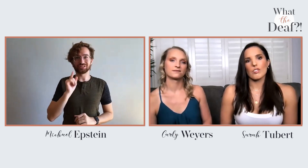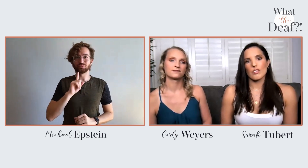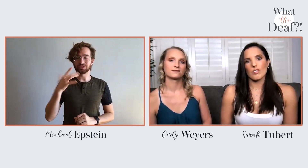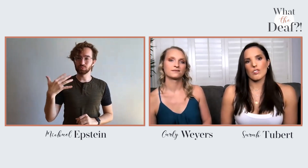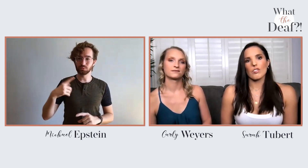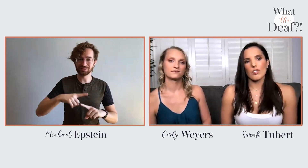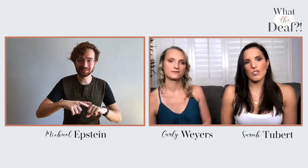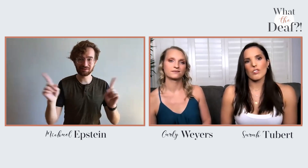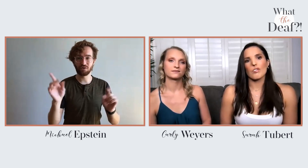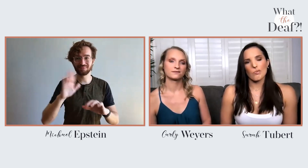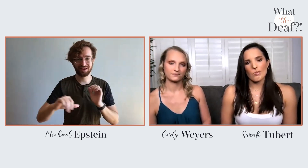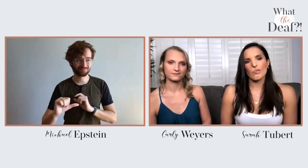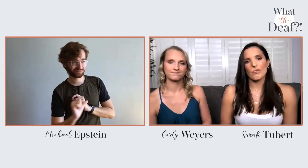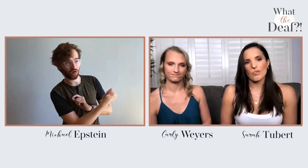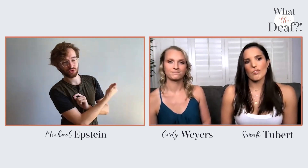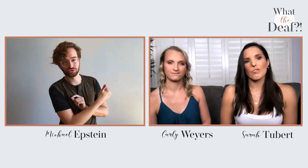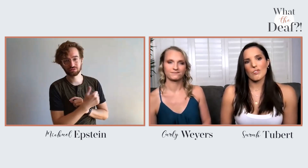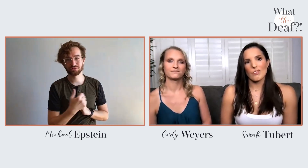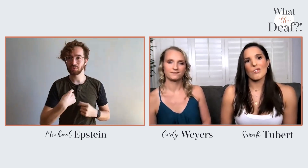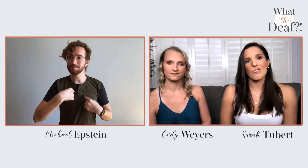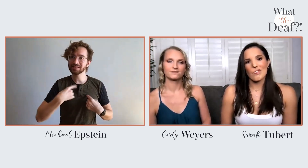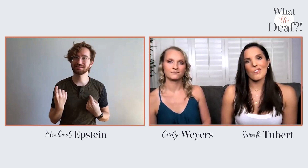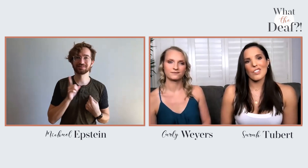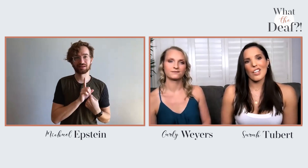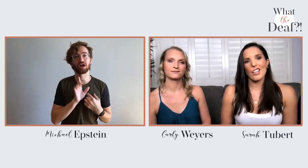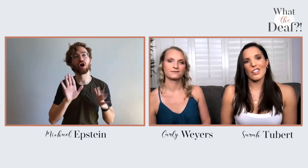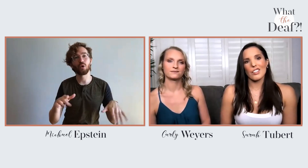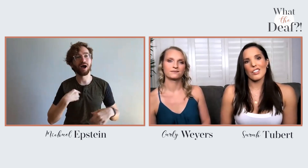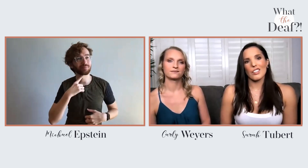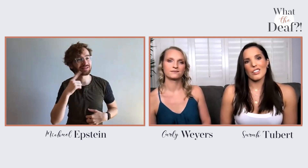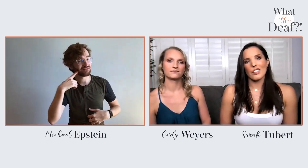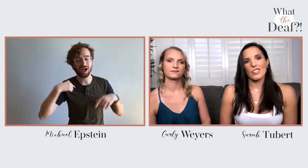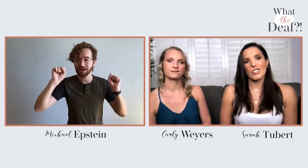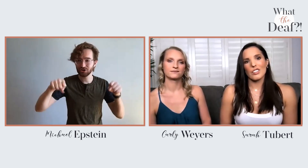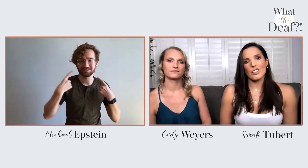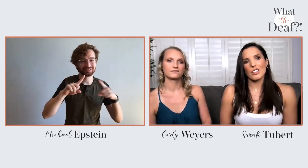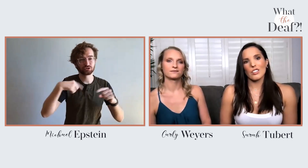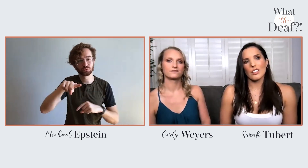and that is different than other deaf individuals. So for me to say, "Oh well, I'm deaf and if I've succeeded, you can too"